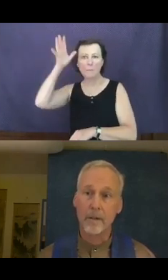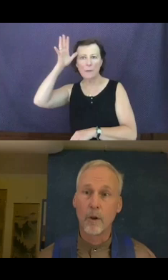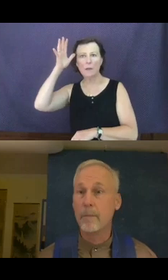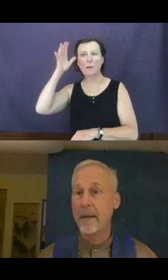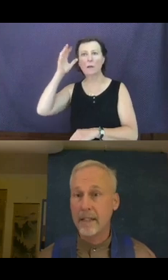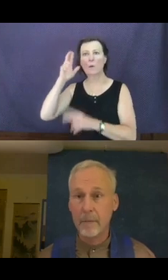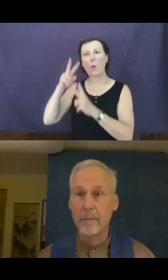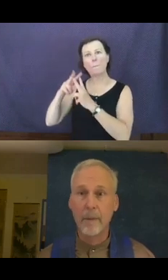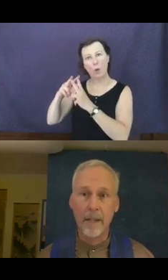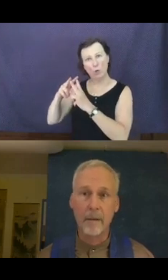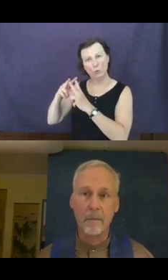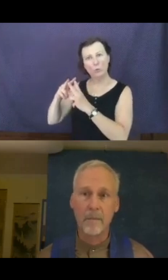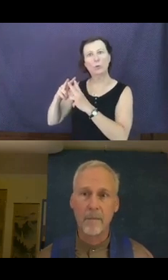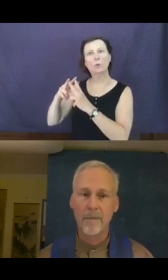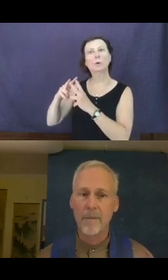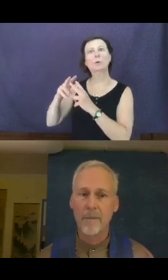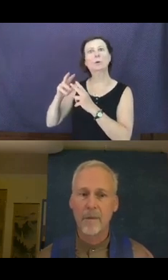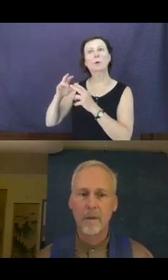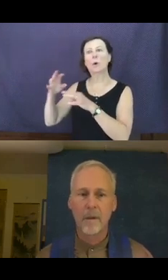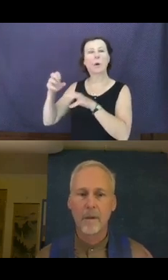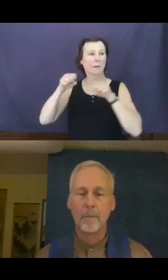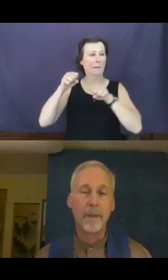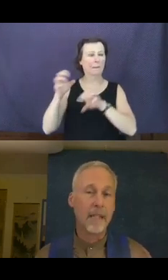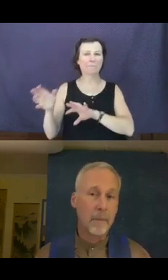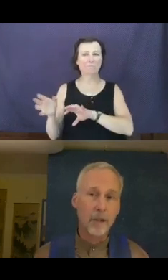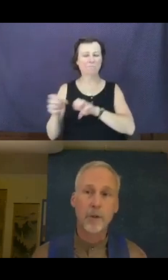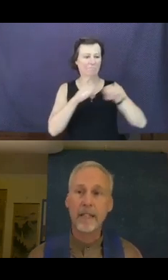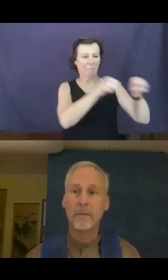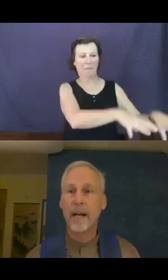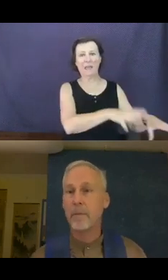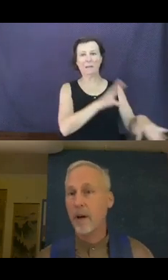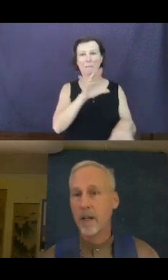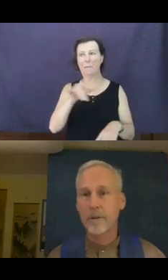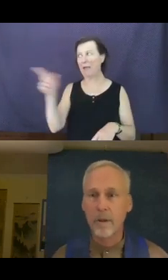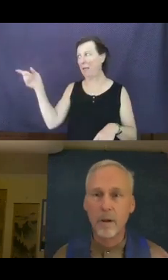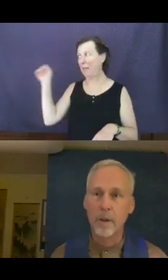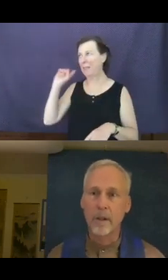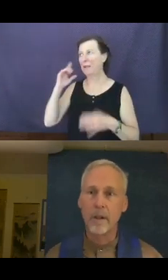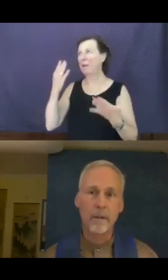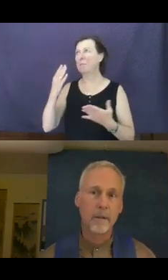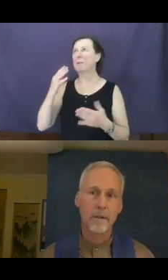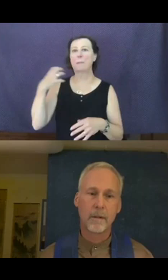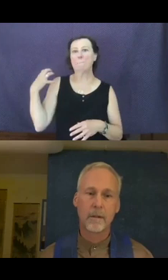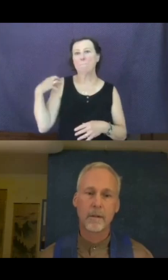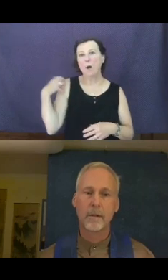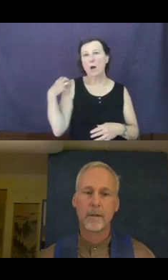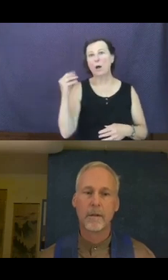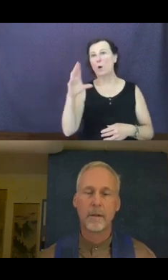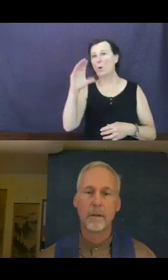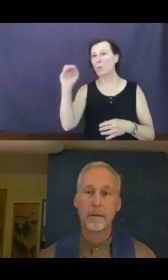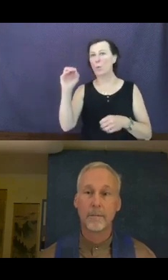Or abandonment by them? *Being maltreated by a boss or a co-worker?